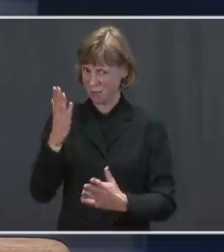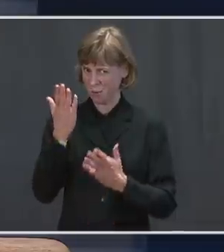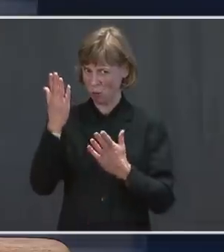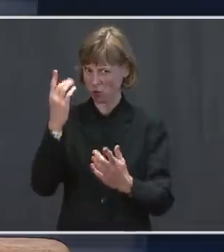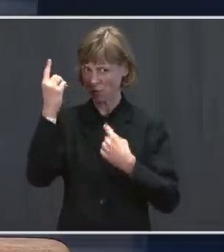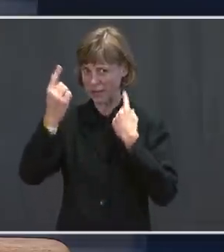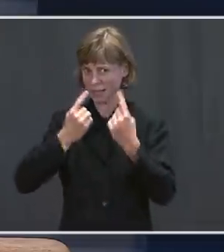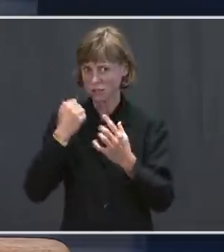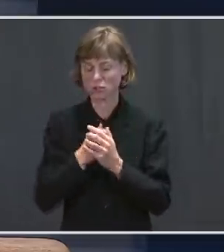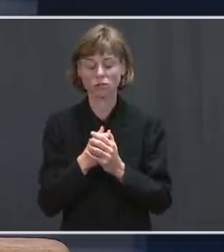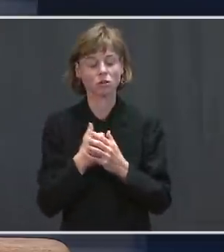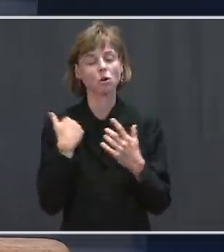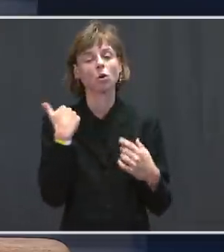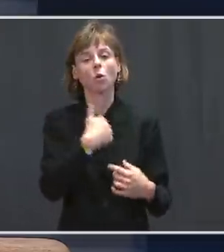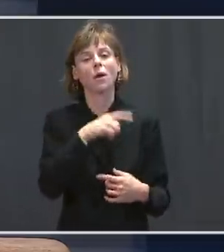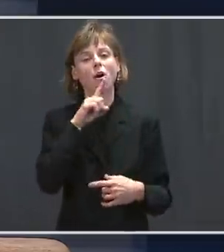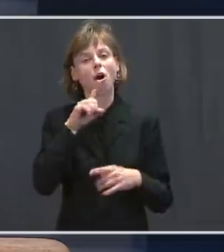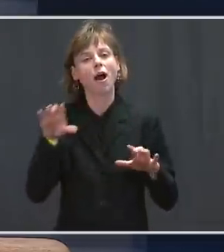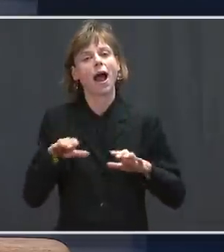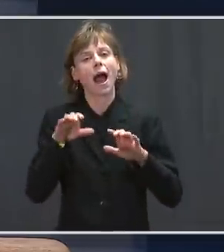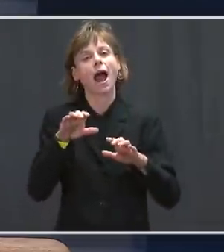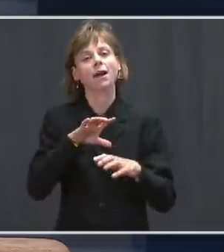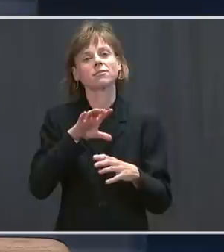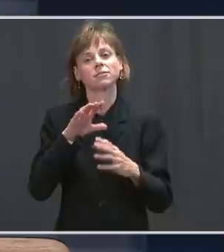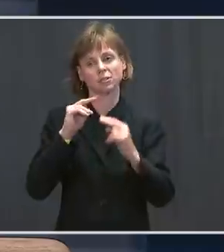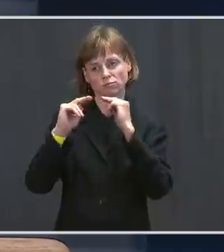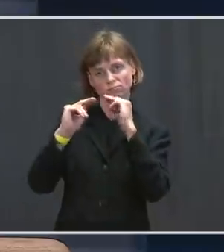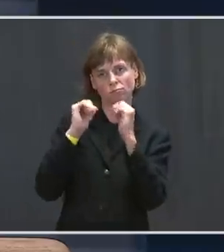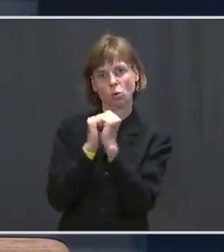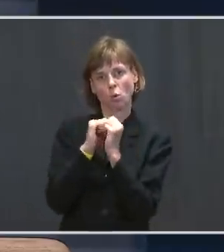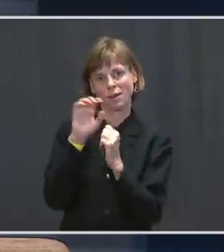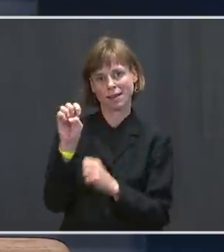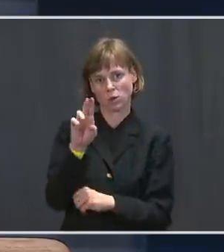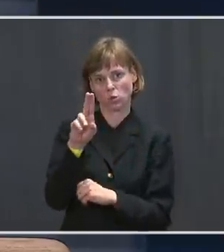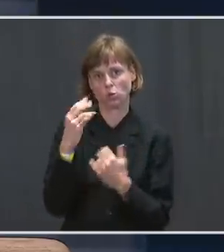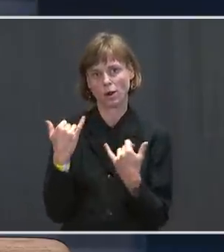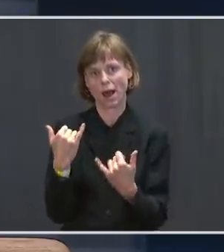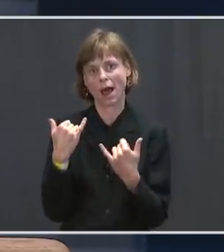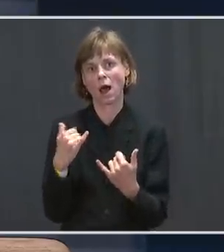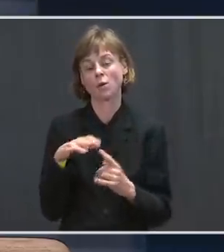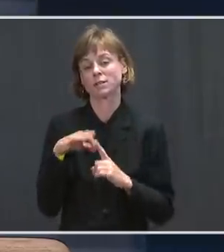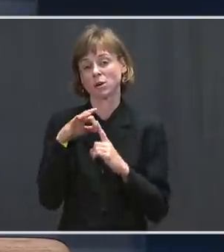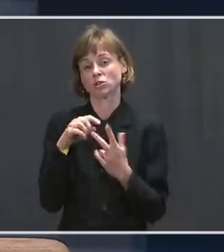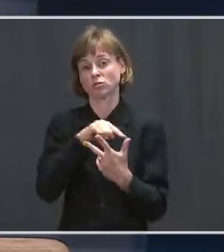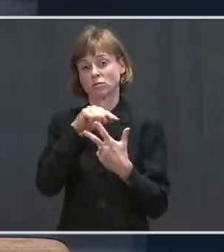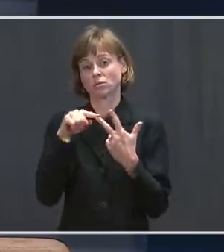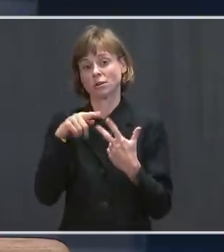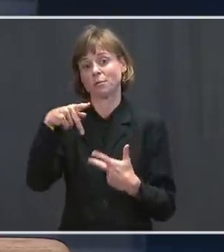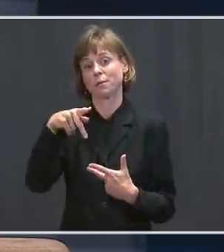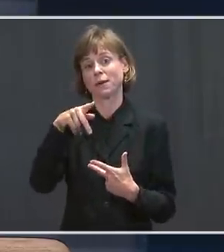Mr. Sullivan: We are actively engaged with the European union right now, particularly the three members of the P5+1, Germany,